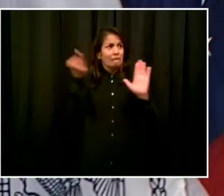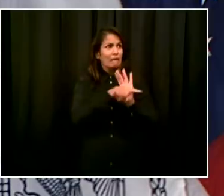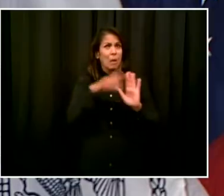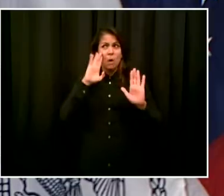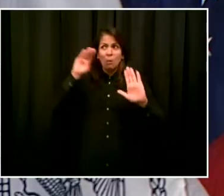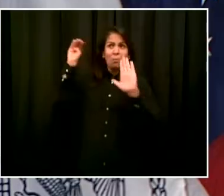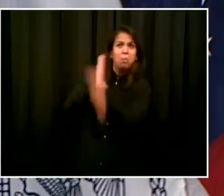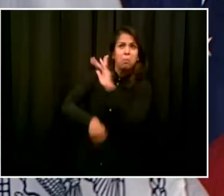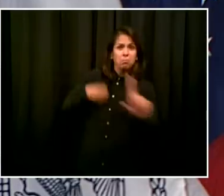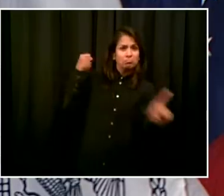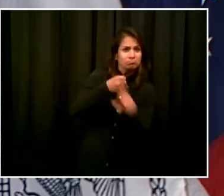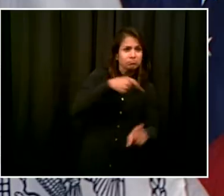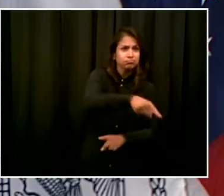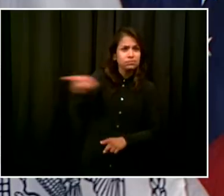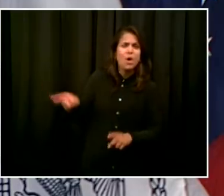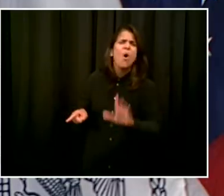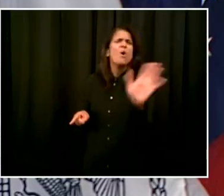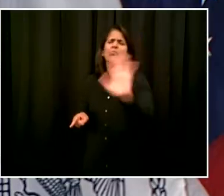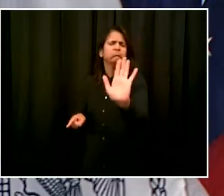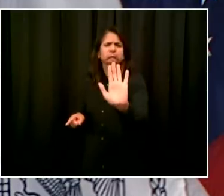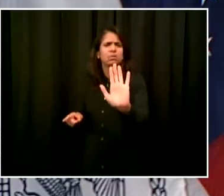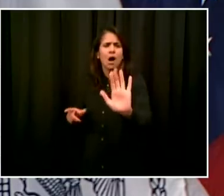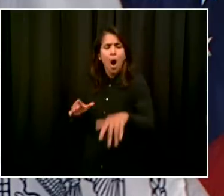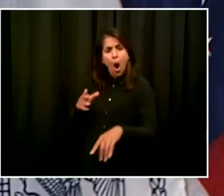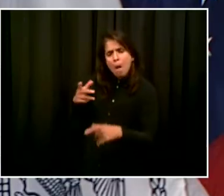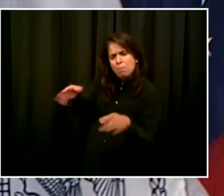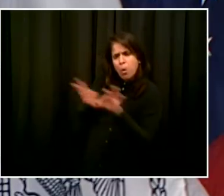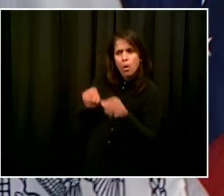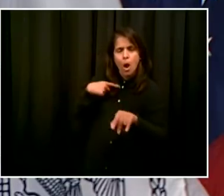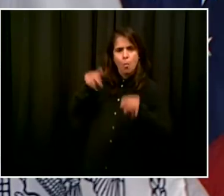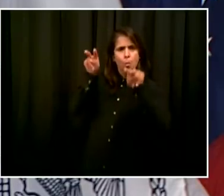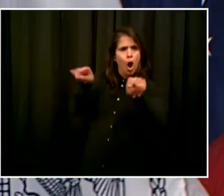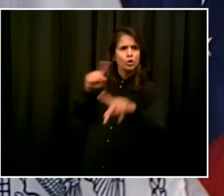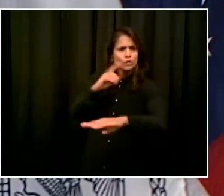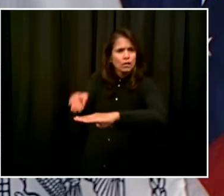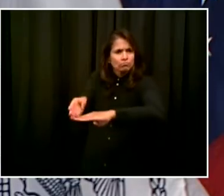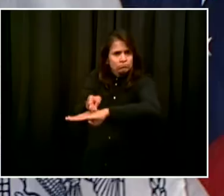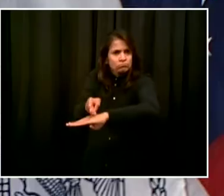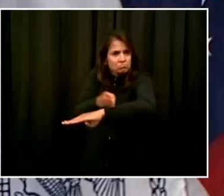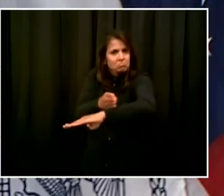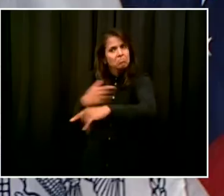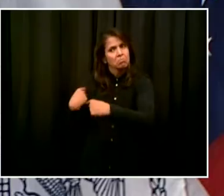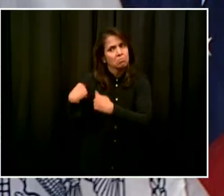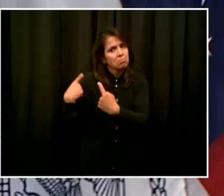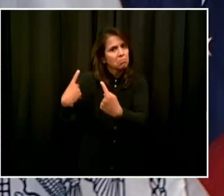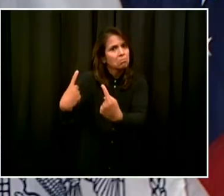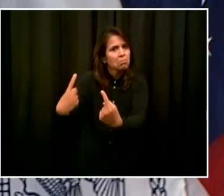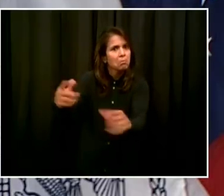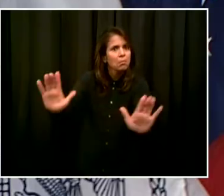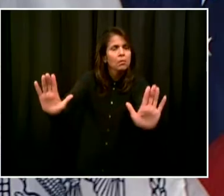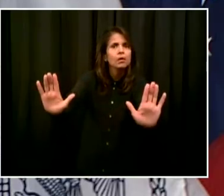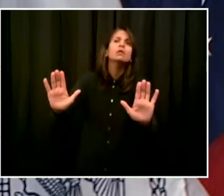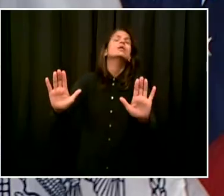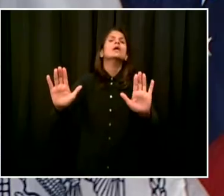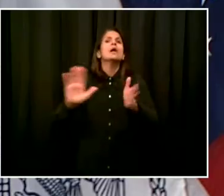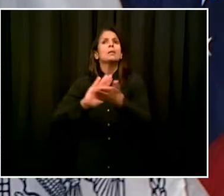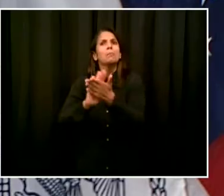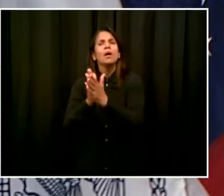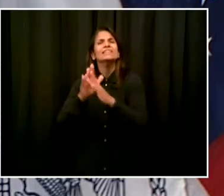THE NEGATIVE IMACPTS OF GENTRIFICATION. I'VE ALAYWS AISD IT'S A DOUBLE EDGED SWORD, BUT THERE ARE